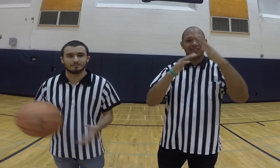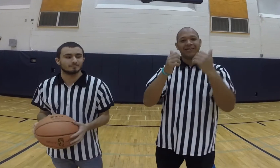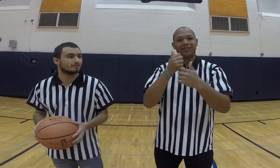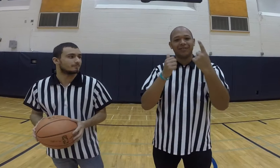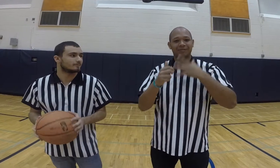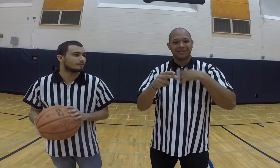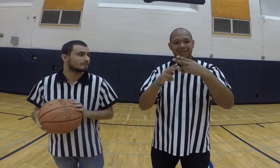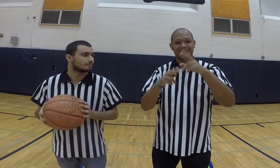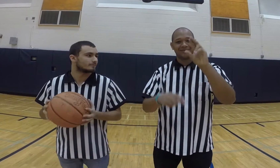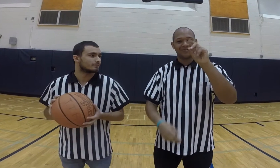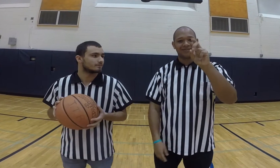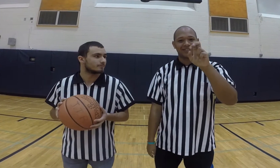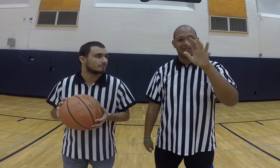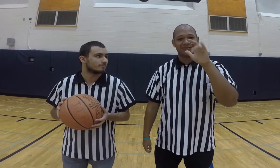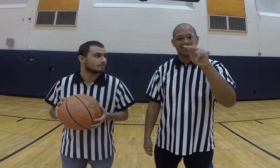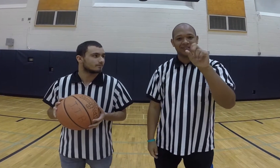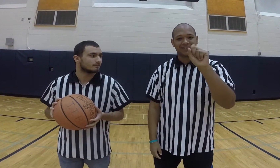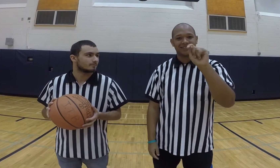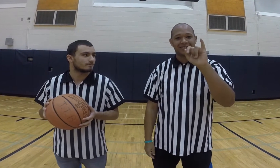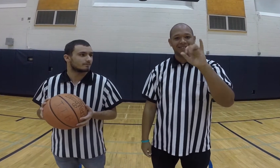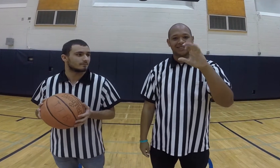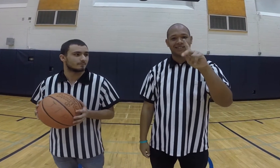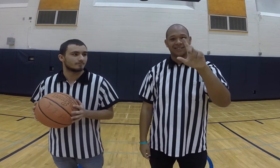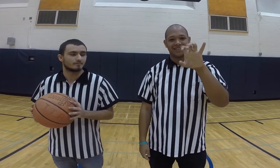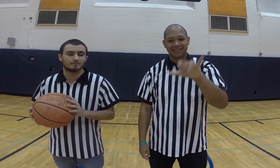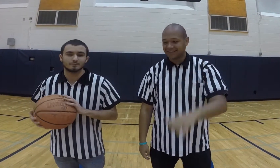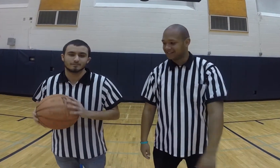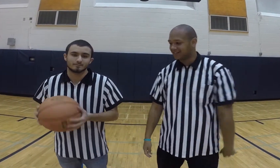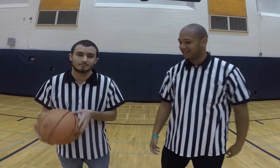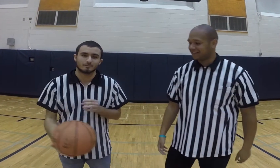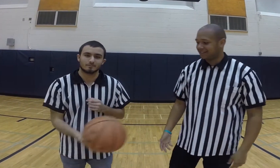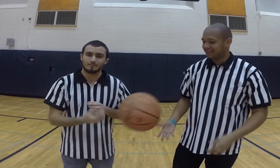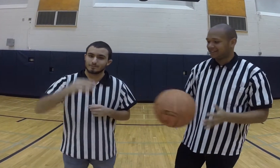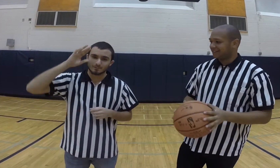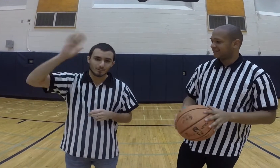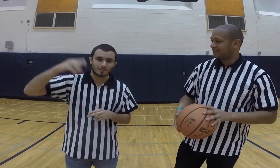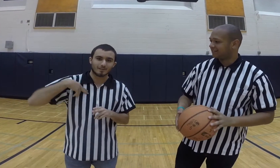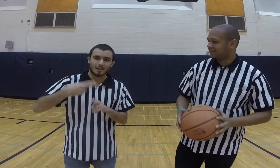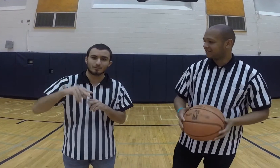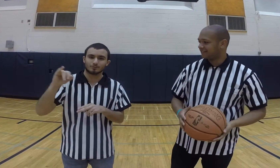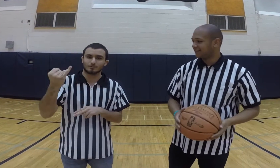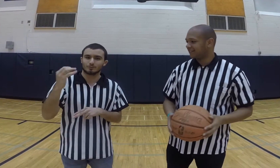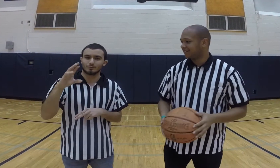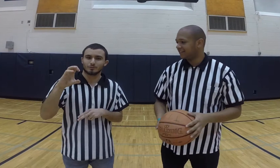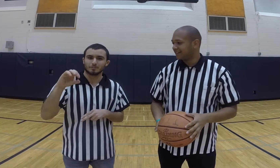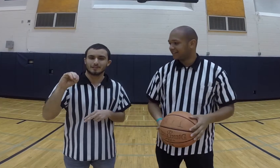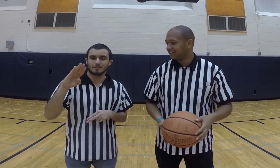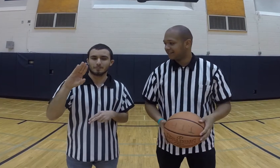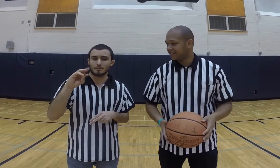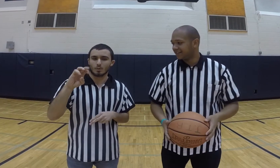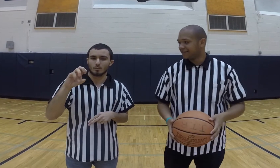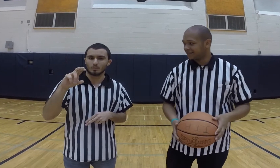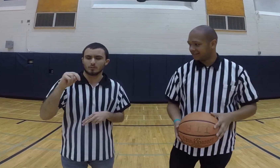Roderick Stickley: Hello everybody! My name is Roderick Stickley. Jeremy Bowen: Hello! My name is Jeremy Bowen.